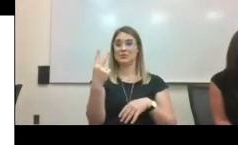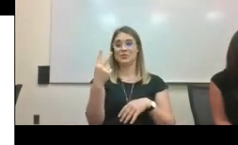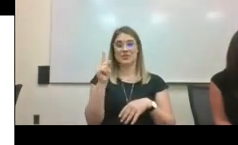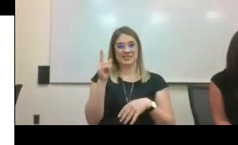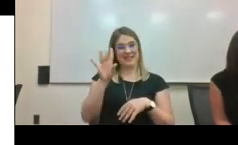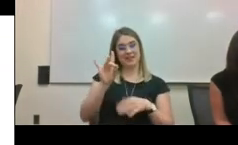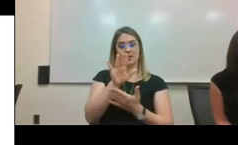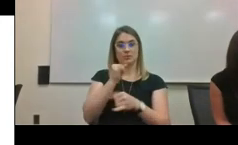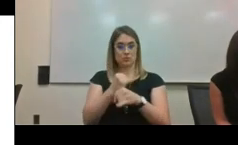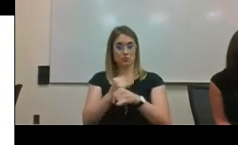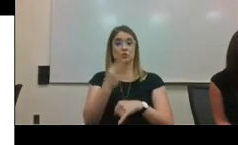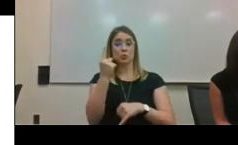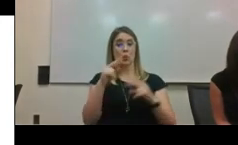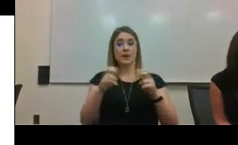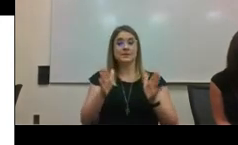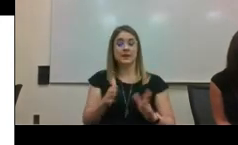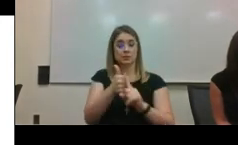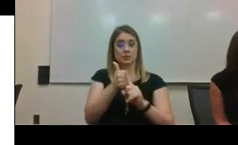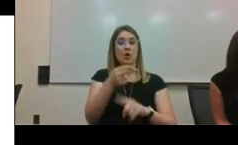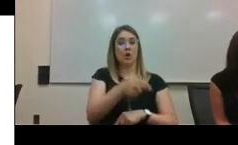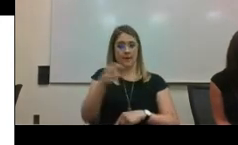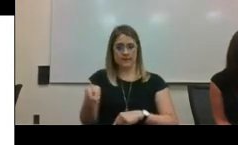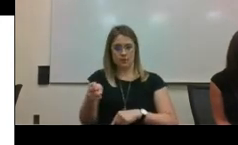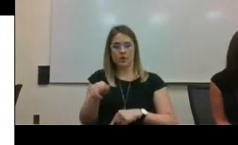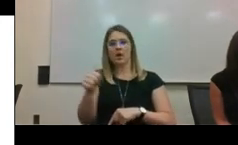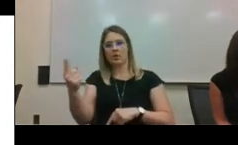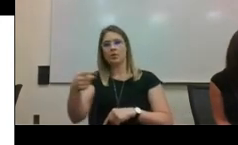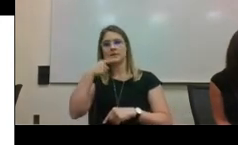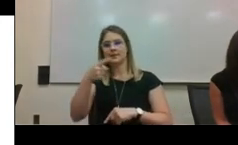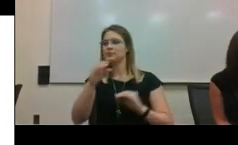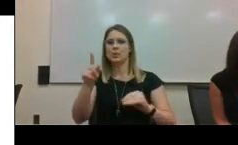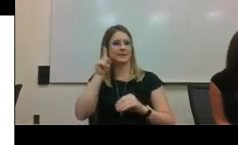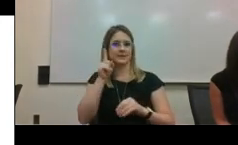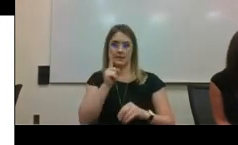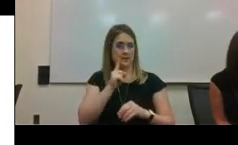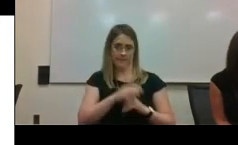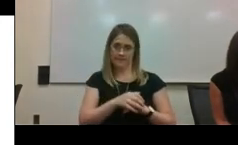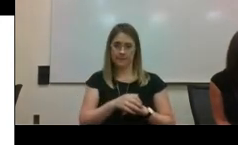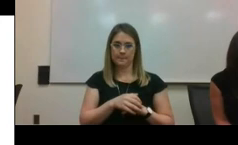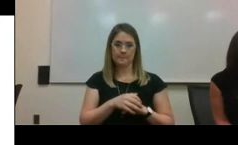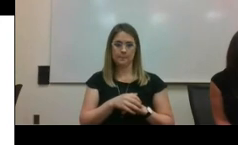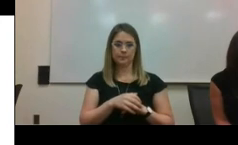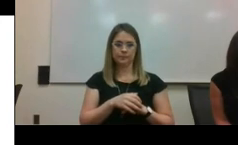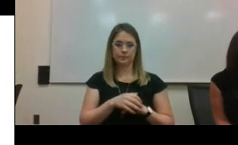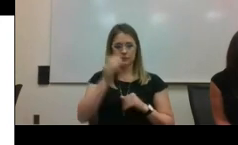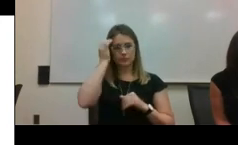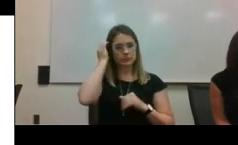We had one assessor who was hard of hearing and one who was hearing. We didn't have any deaf assessors. In our experience of Morocco,